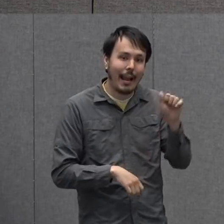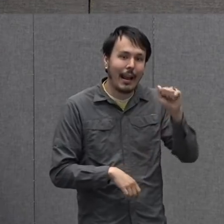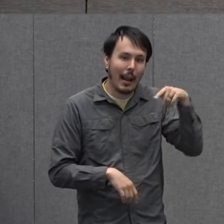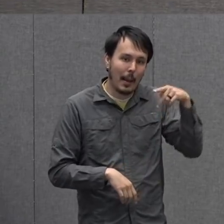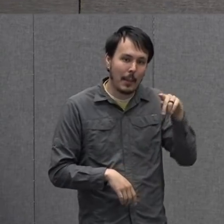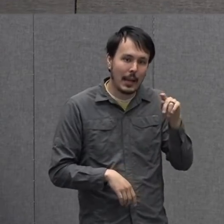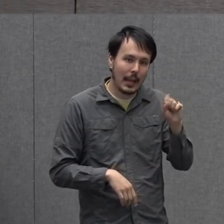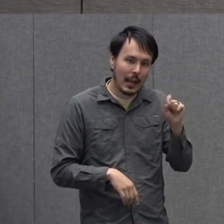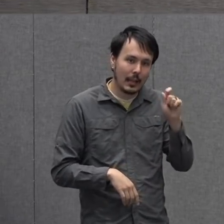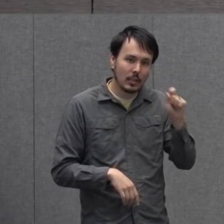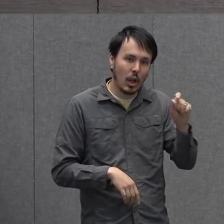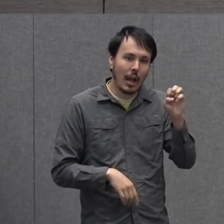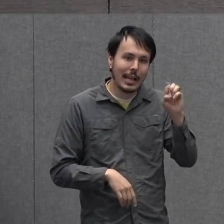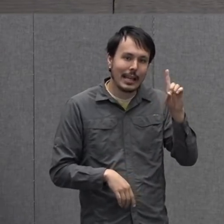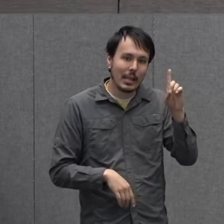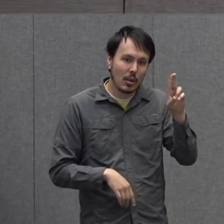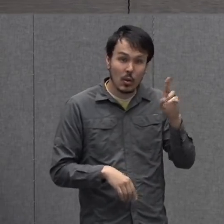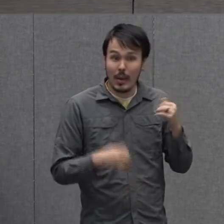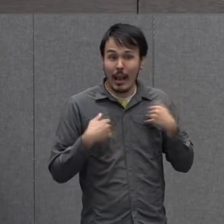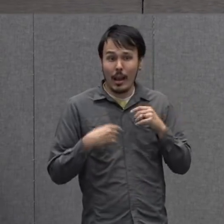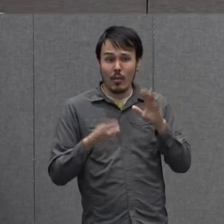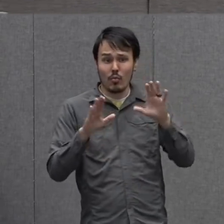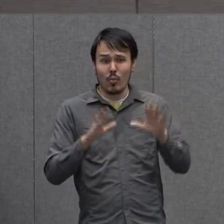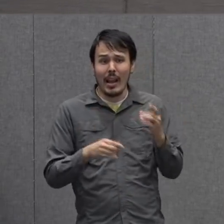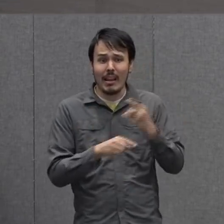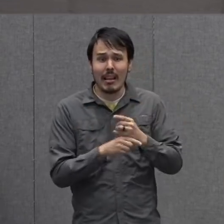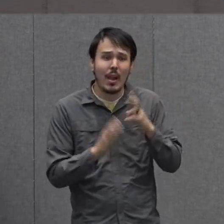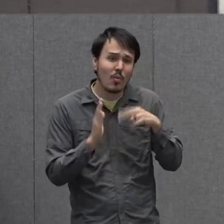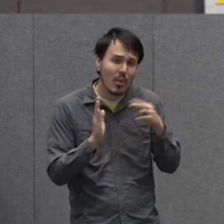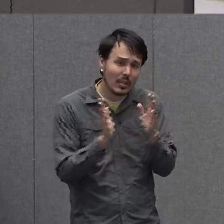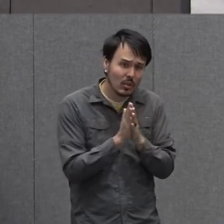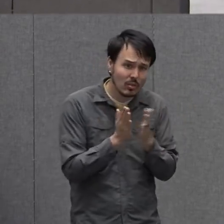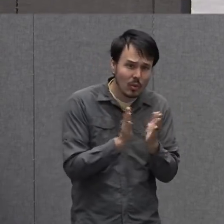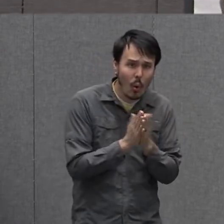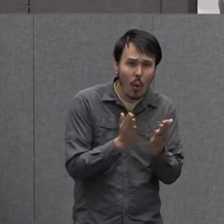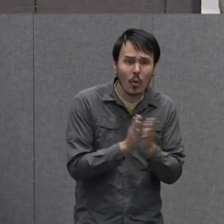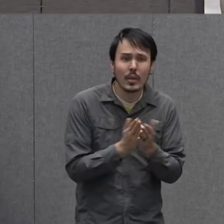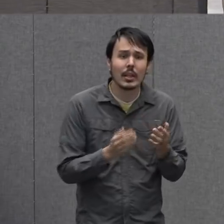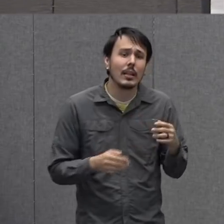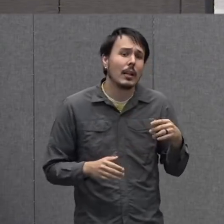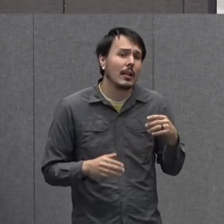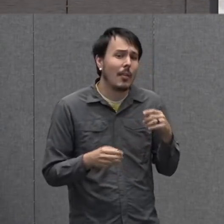Now we had a really great day today. We've read a story, we've done some problem solving,